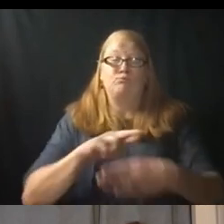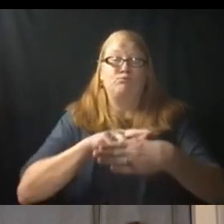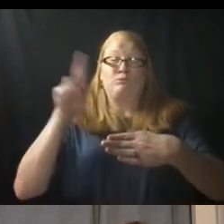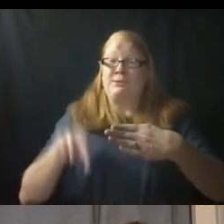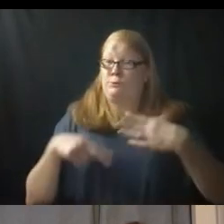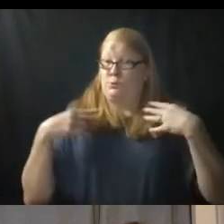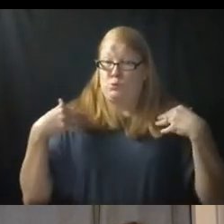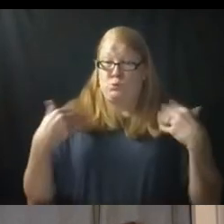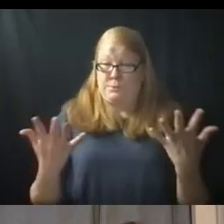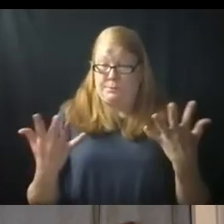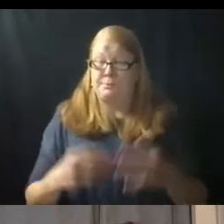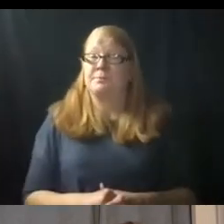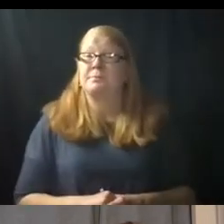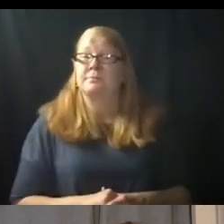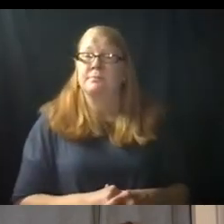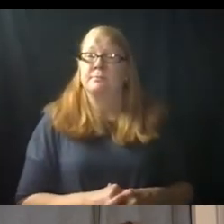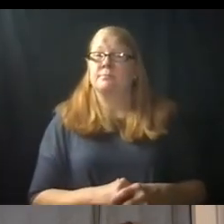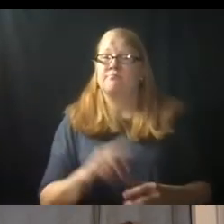Now, we will discuss our results.